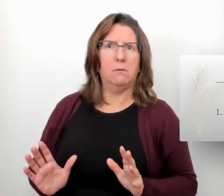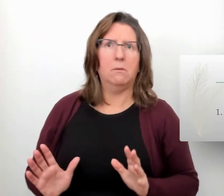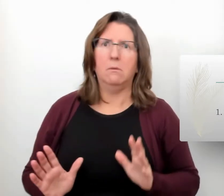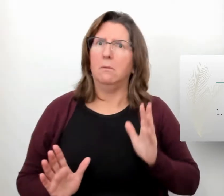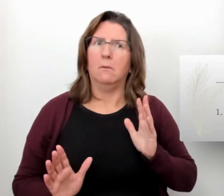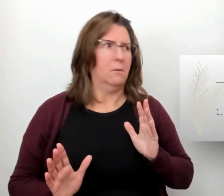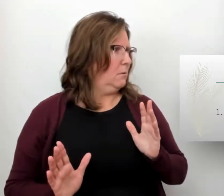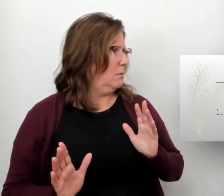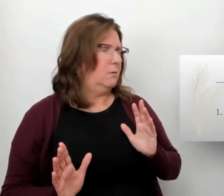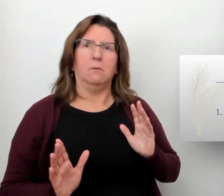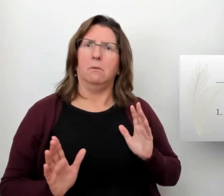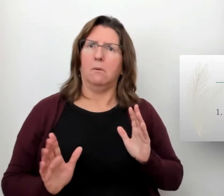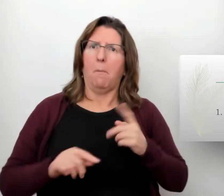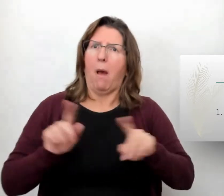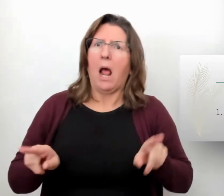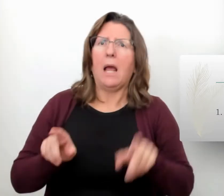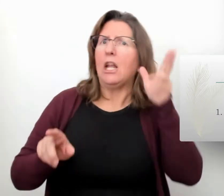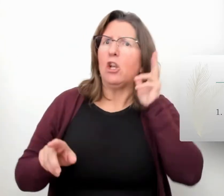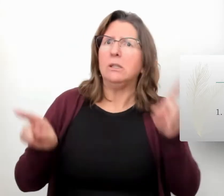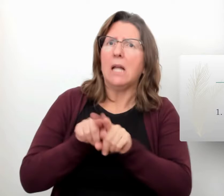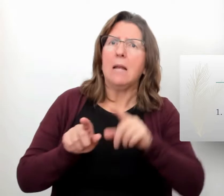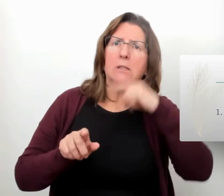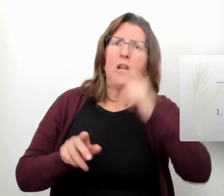They reasserted that they hear as well as everyone else.